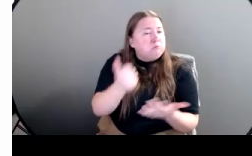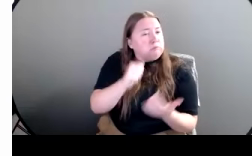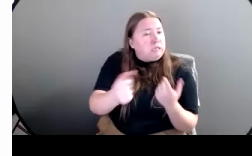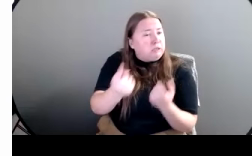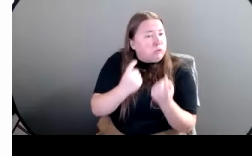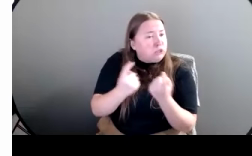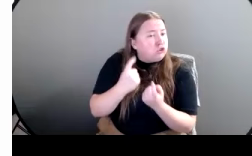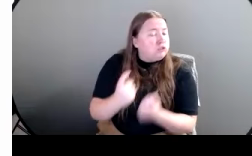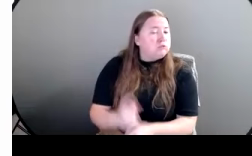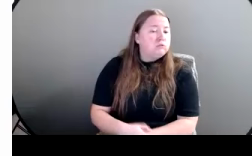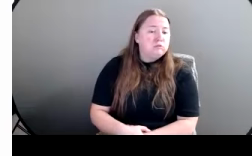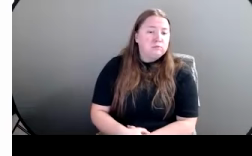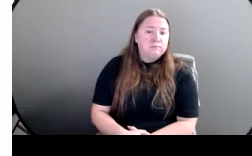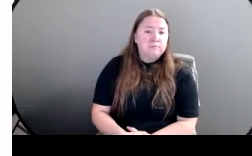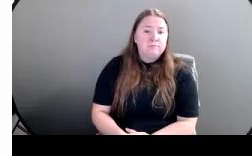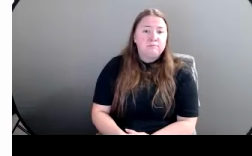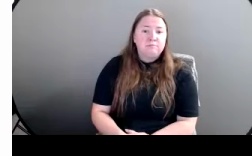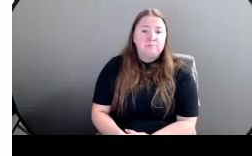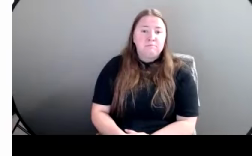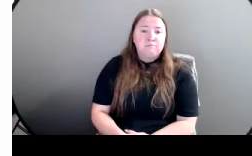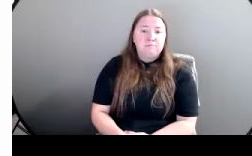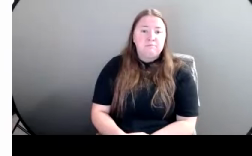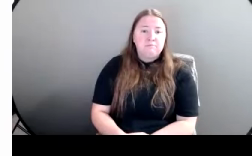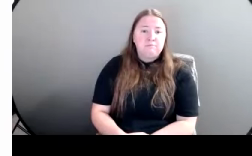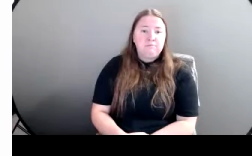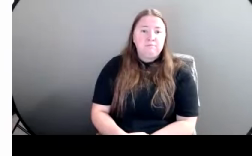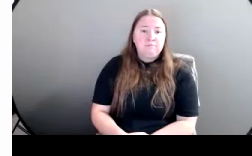or questions about,